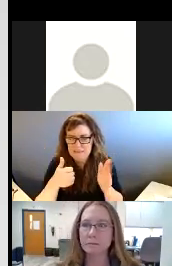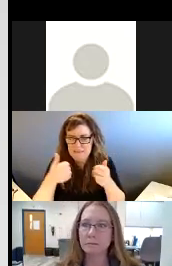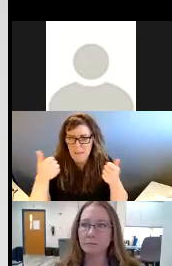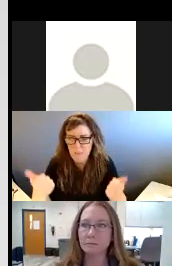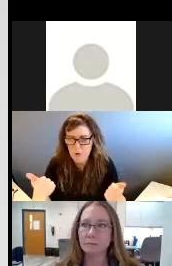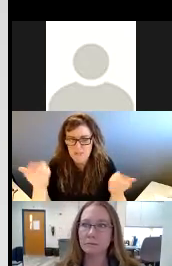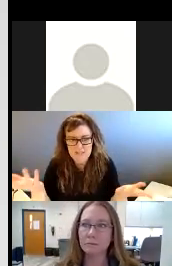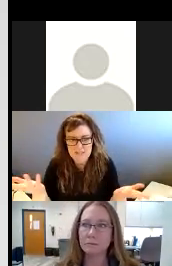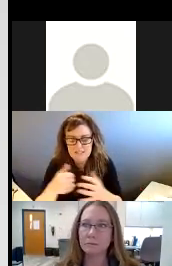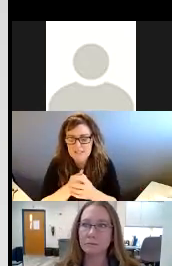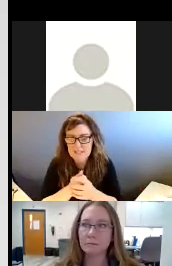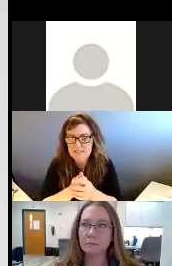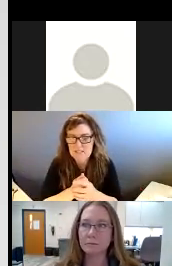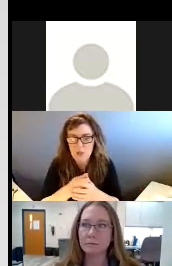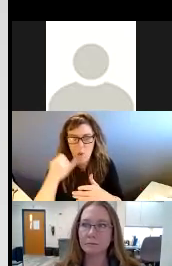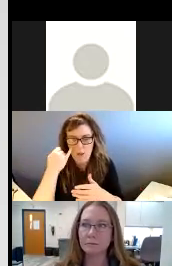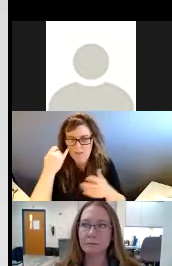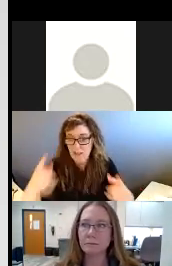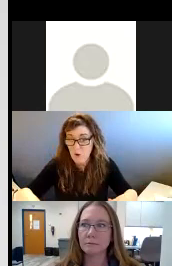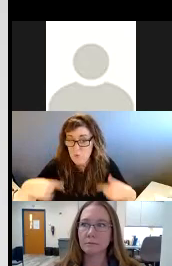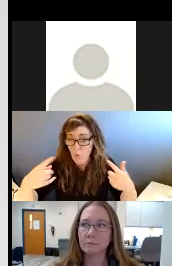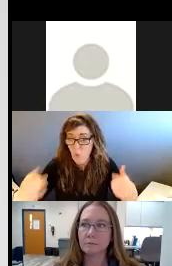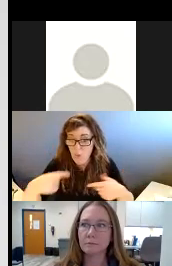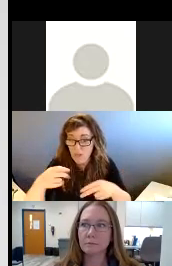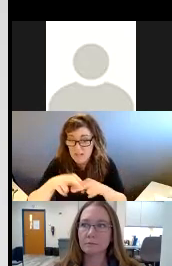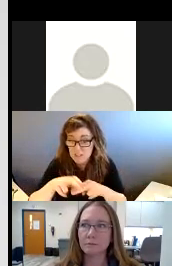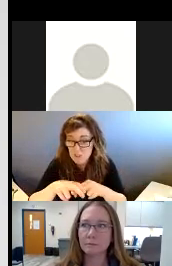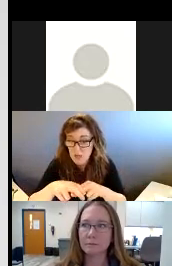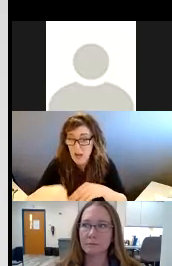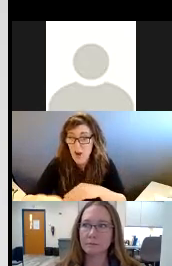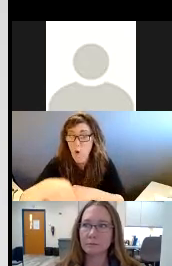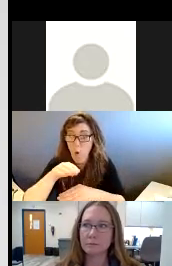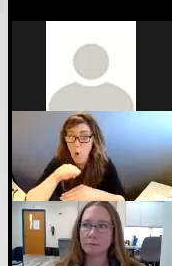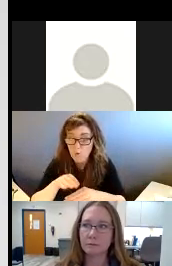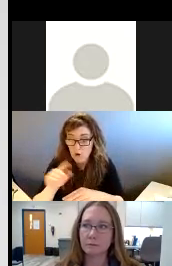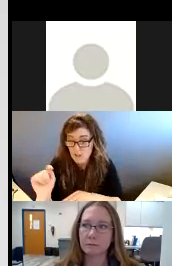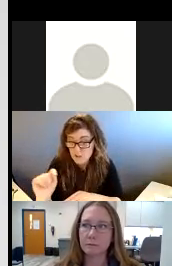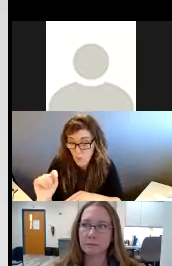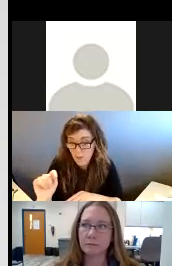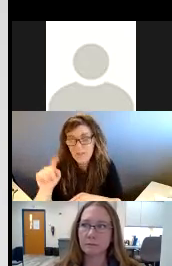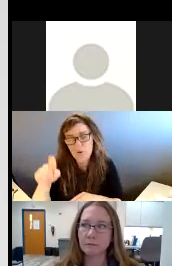ROLLING CHAIR, A ROLLING CHAIR OVER THE TOILET, THAT'S SPACE YOU HAVE TO THINK ABOUT.